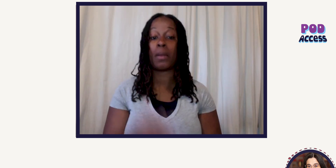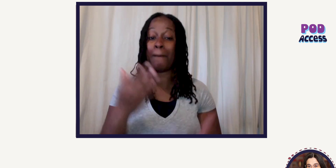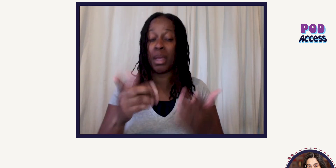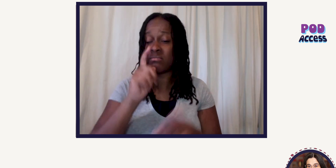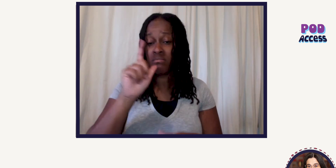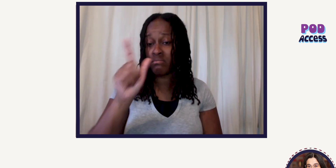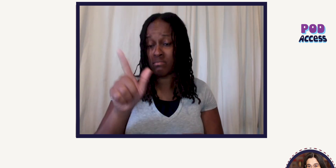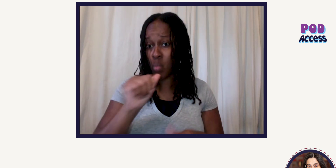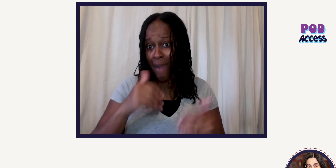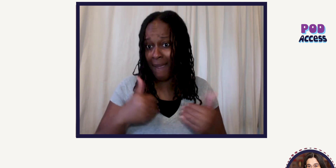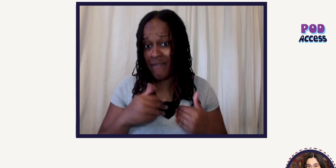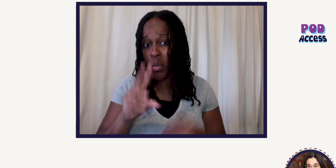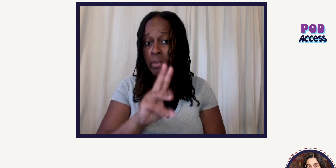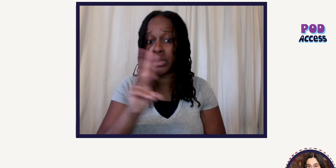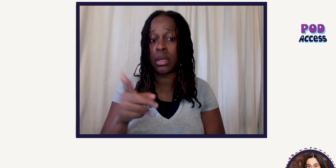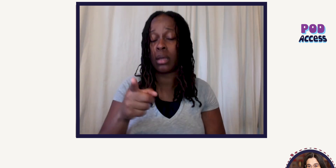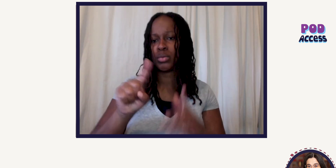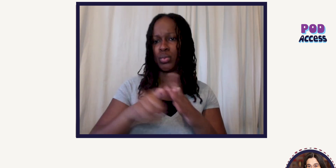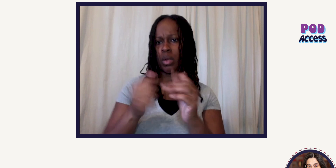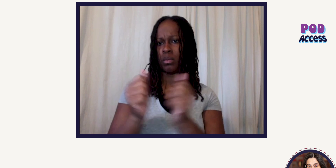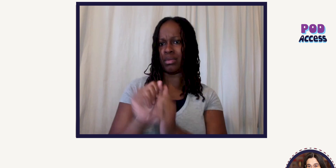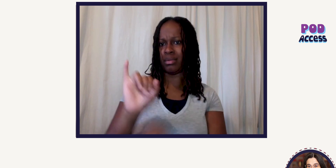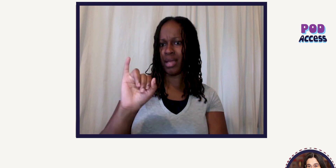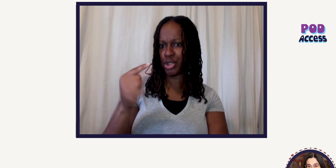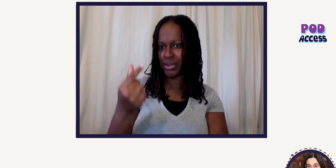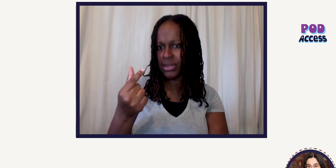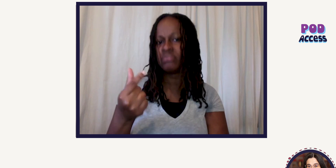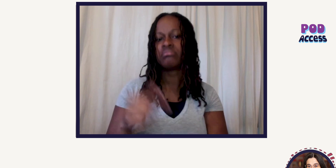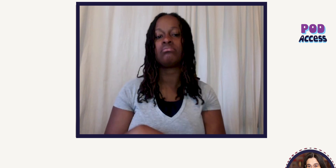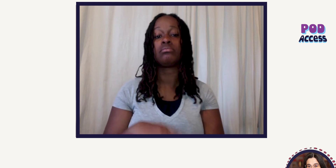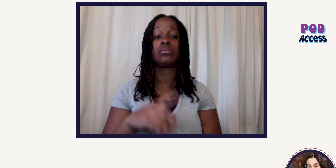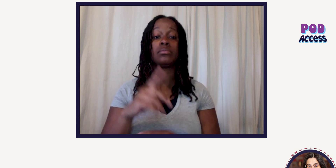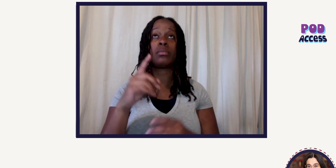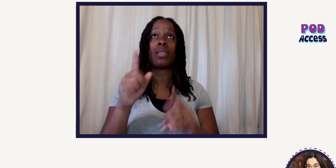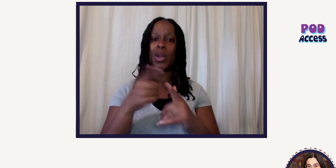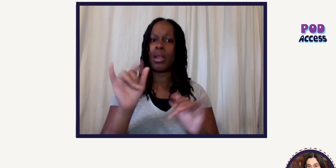Maybe you don’t have a website. You start with an Instagram, and then you’re like, okay, I wanna expand onto a website.